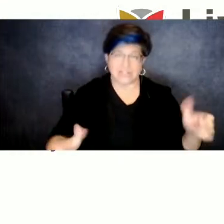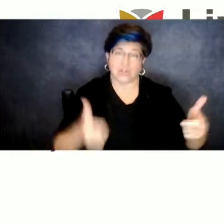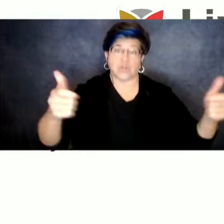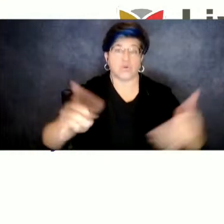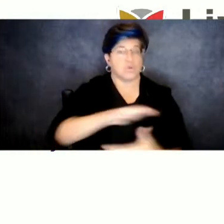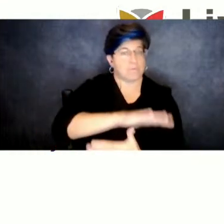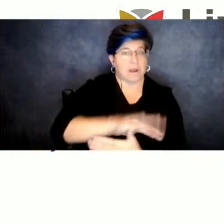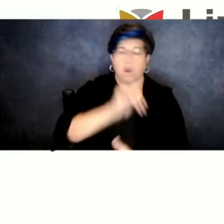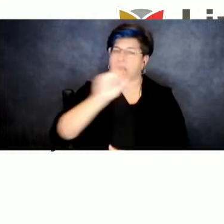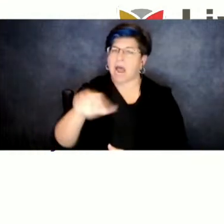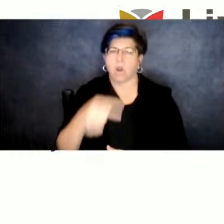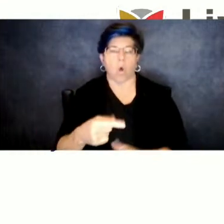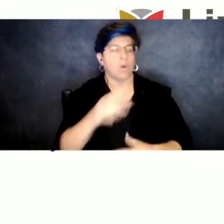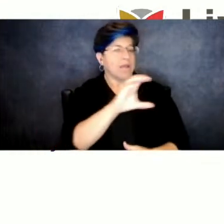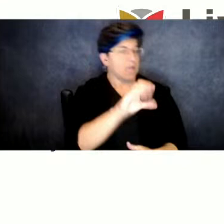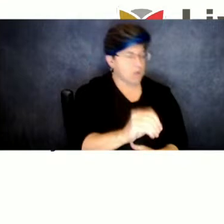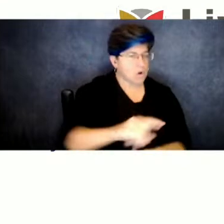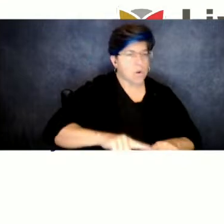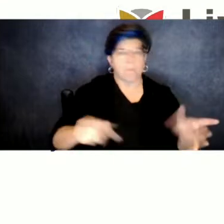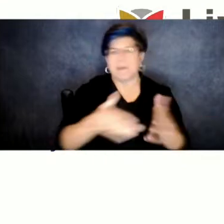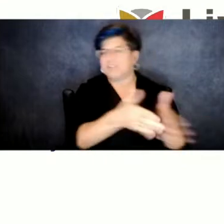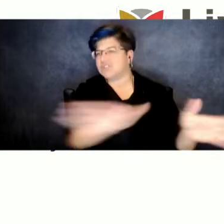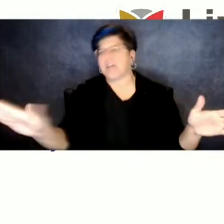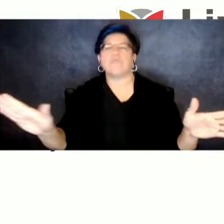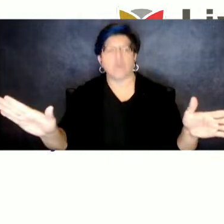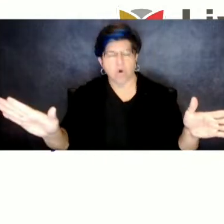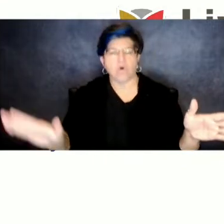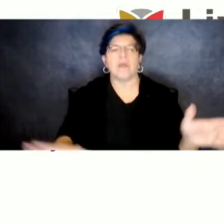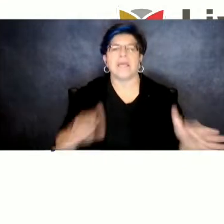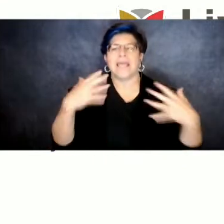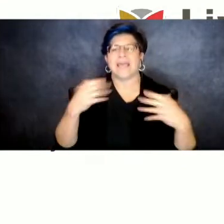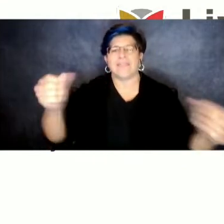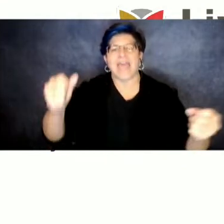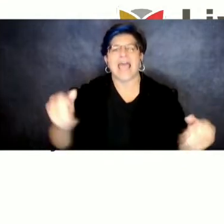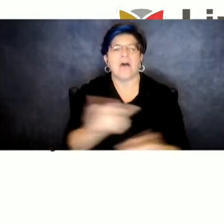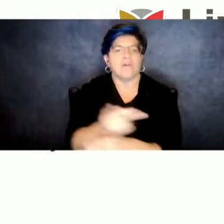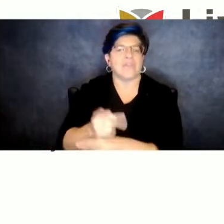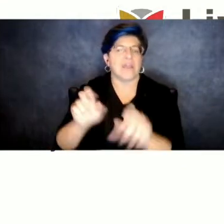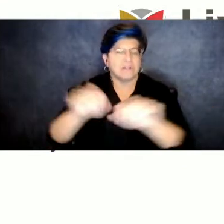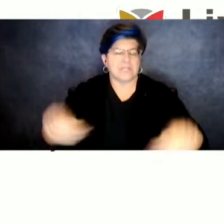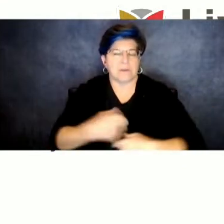HUGE PRIORITY FOR US AS A COMMUNITY NOT JUST THE COUNTY